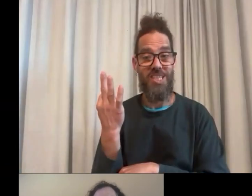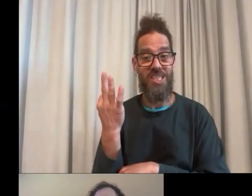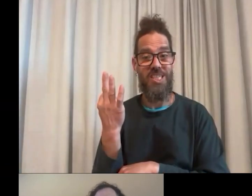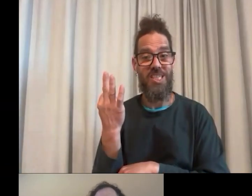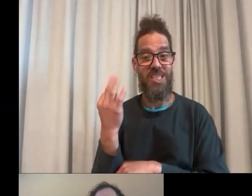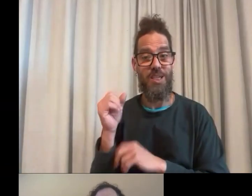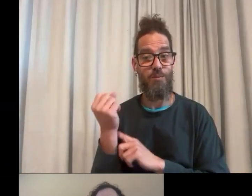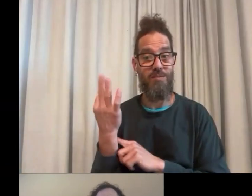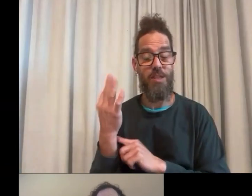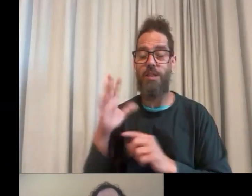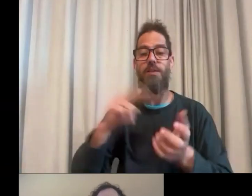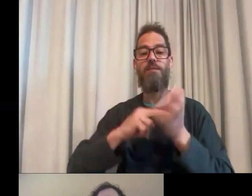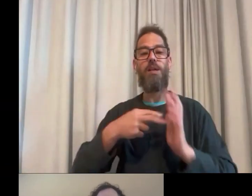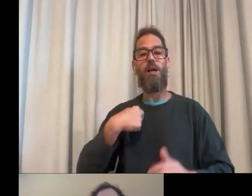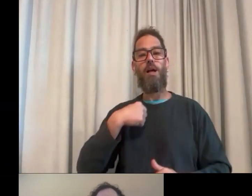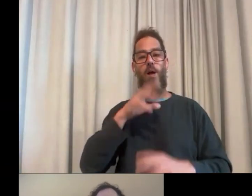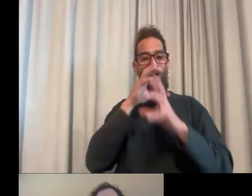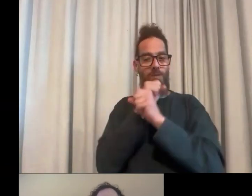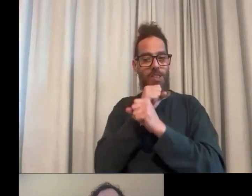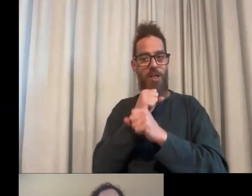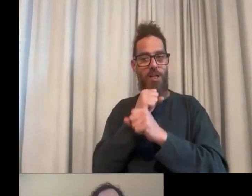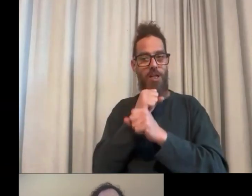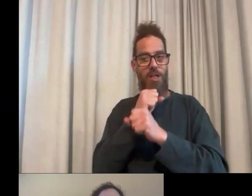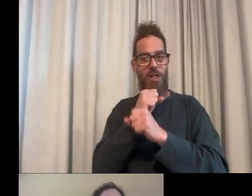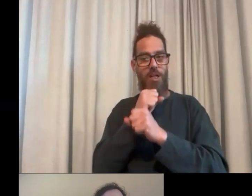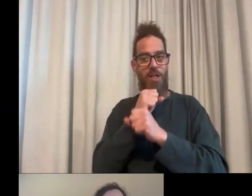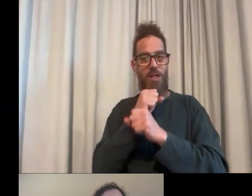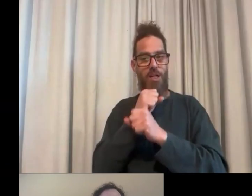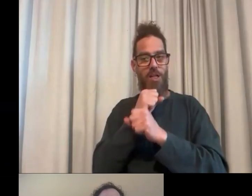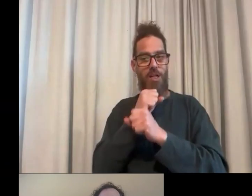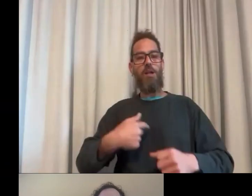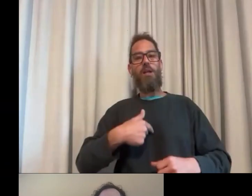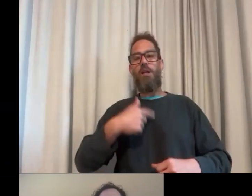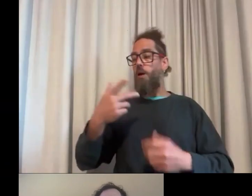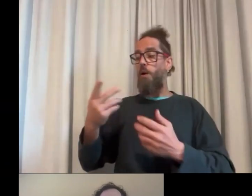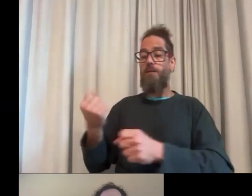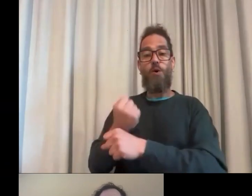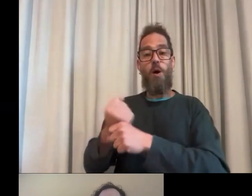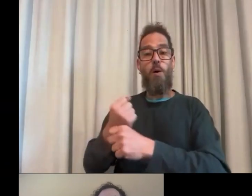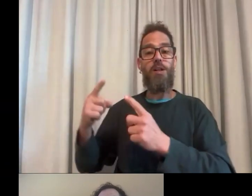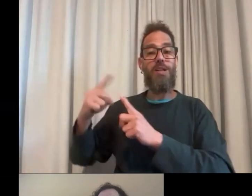And essentially, it's about having equitable dignity and confidentiality when people are